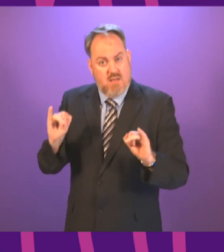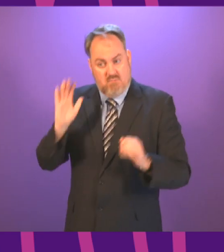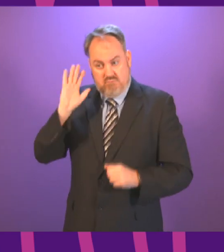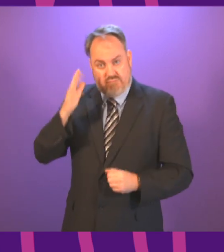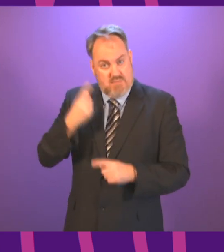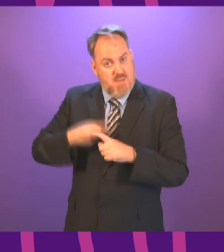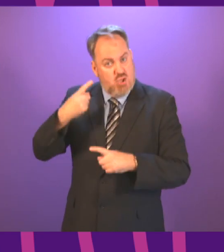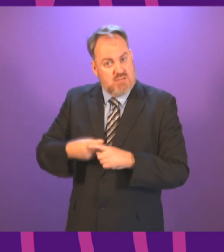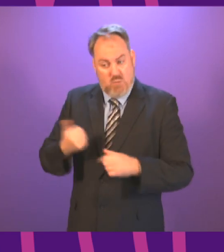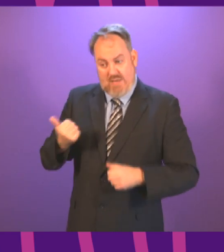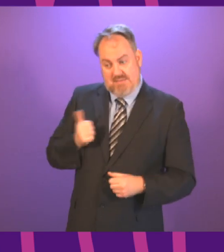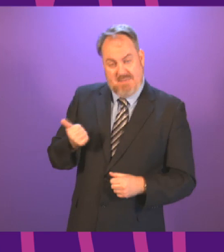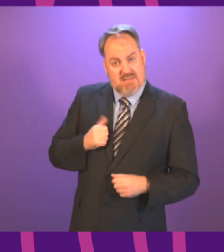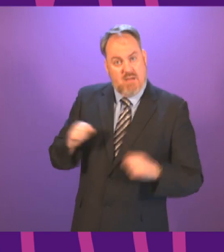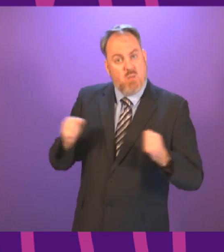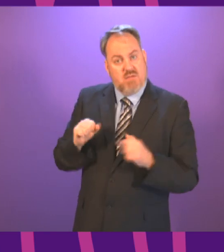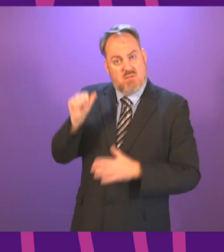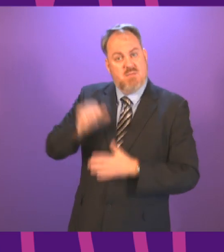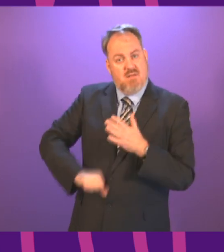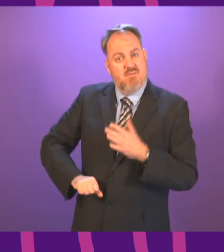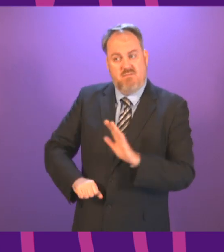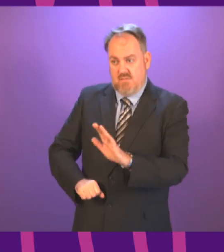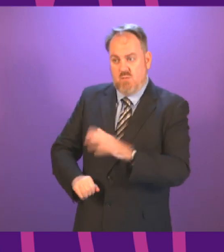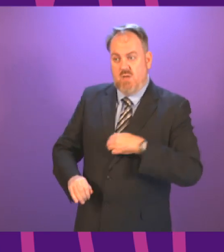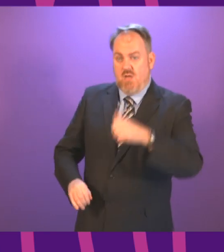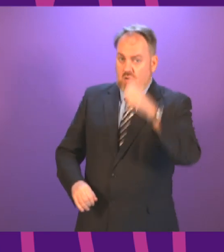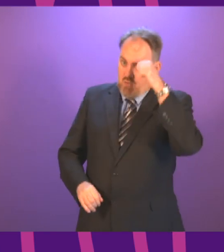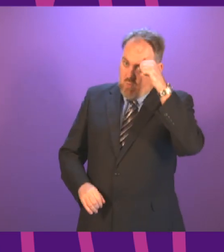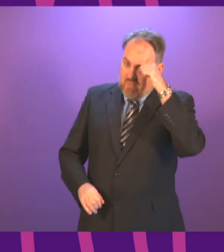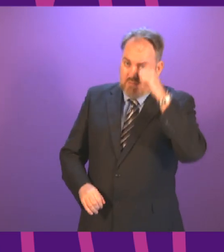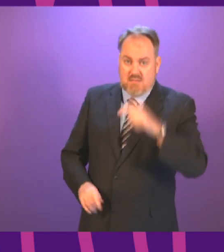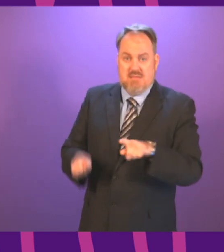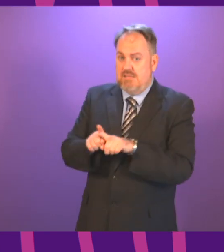months. I am extremely concerned about it—I do not think that there is anybody in my position